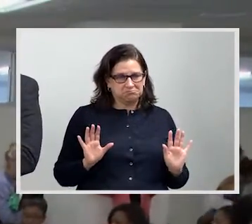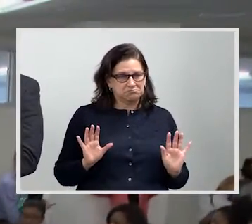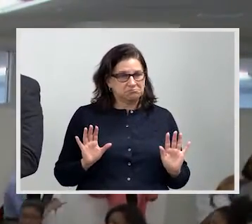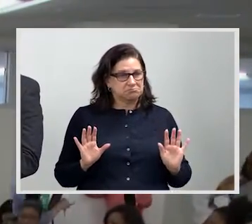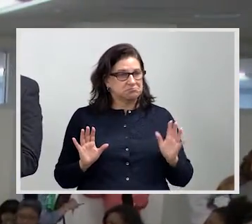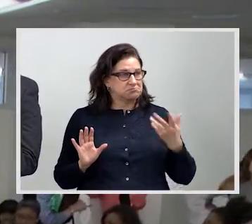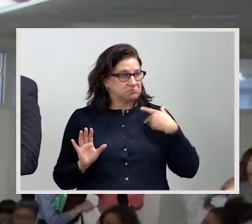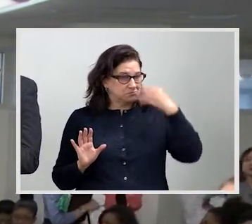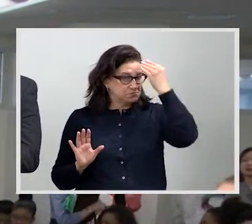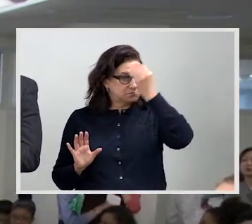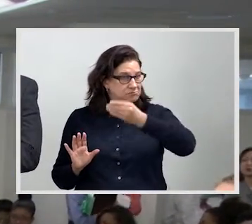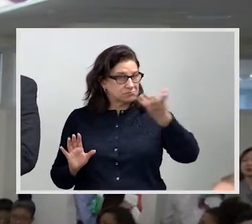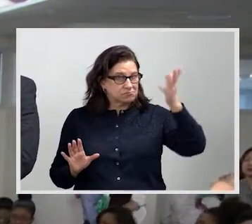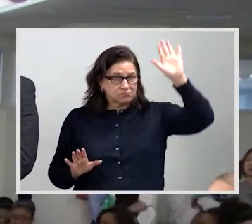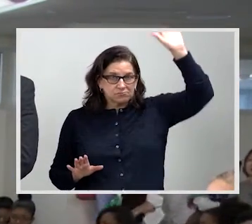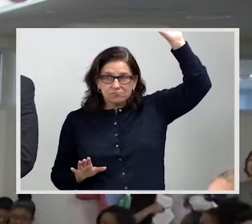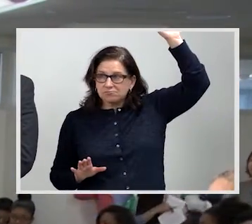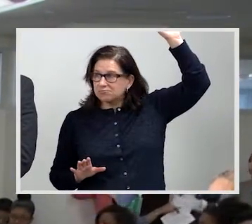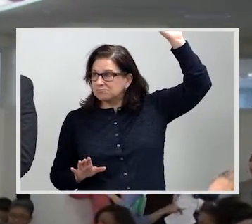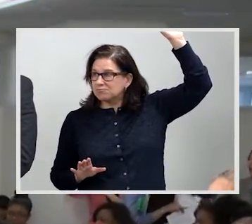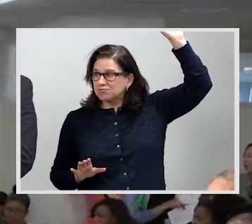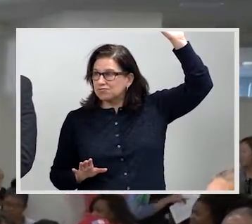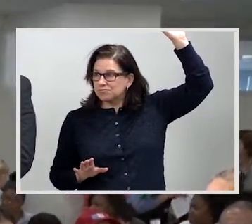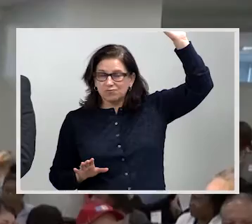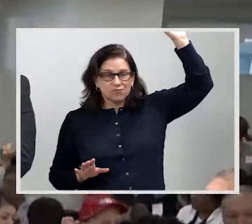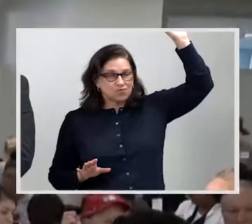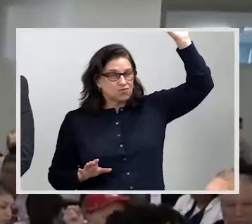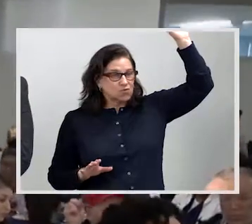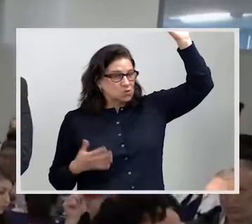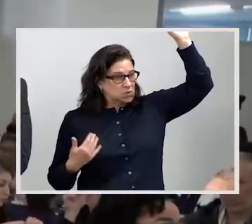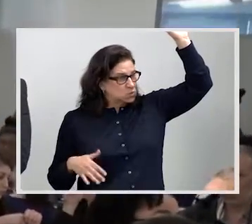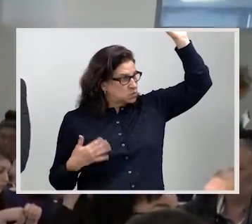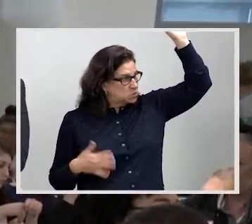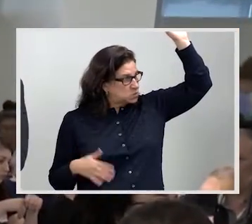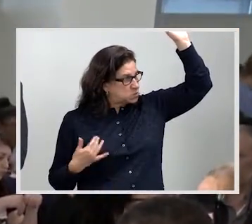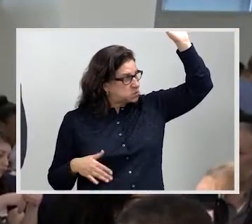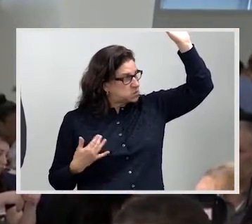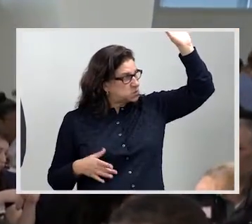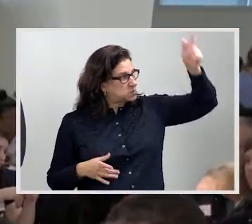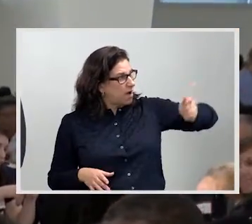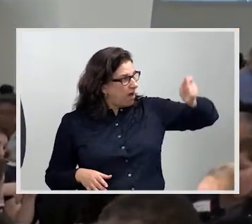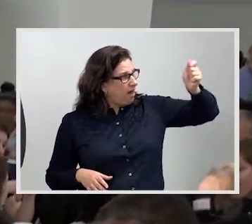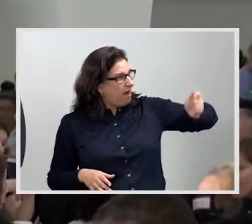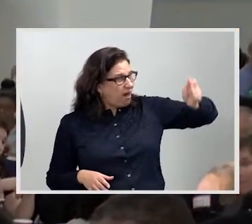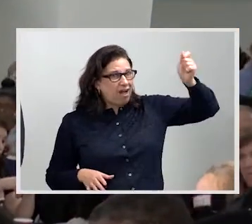ARE THERE ANY TABLES? DIRECTOR FERGUSON AND DIRECTOR